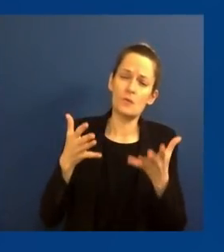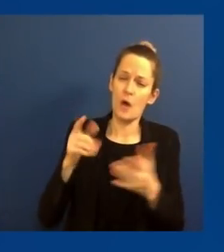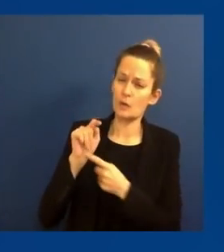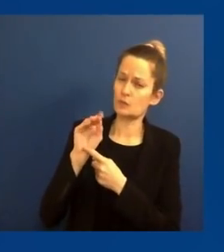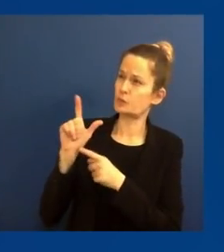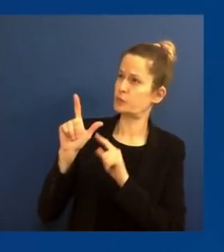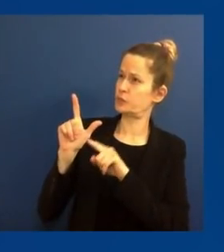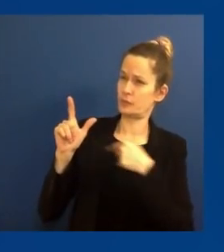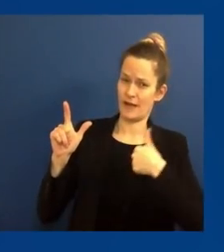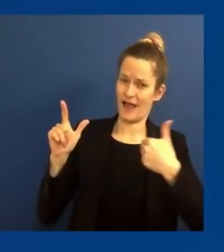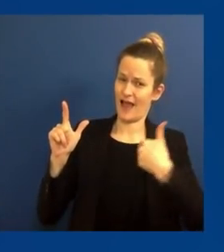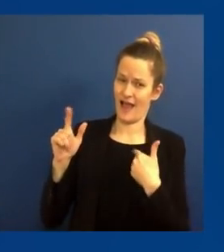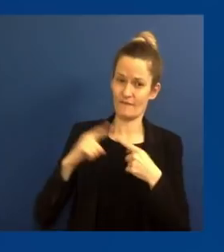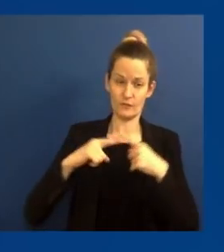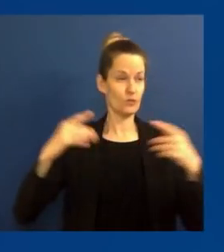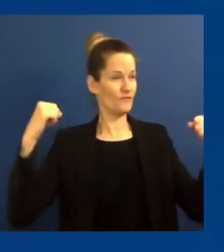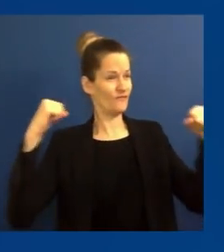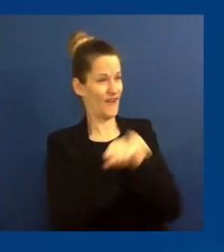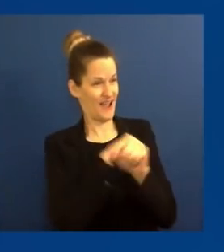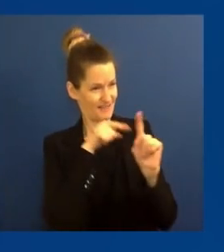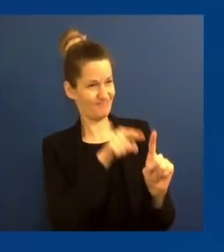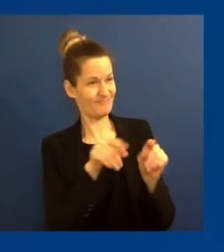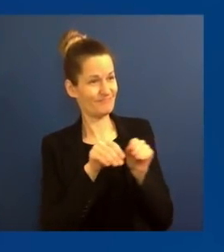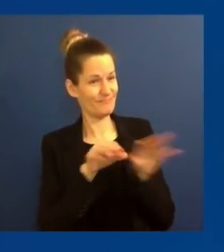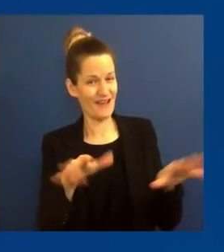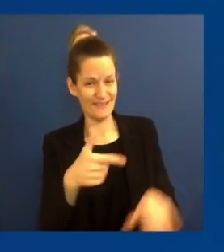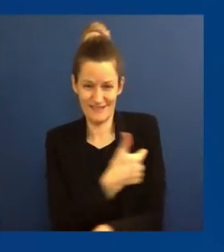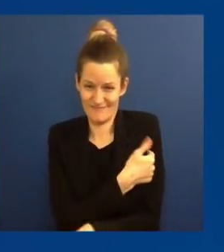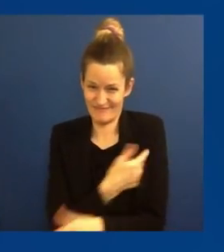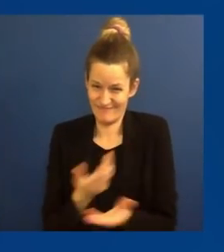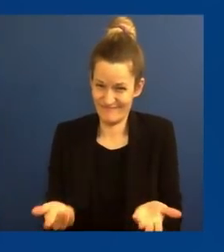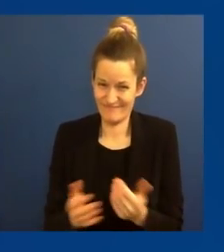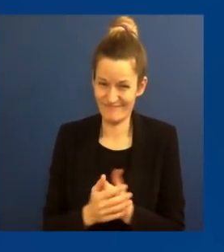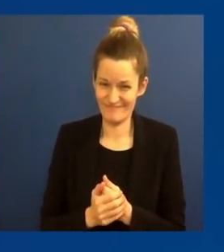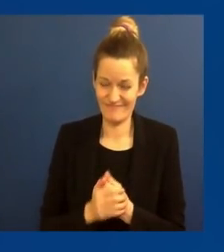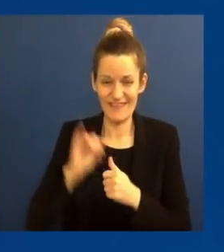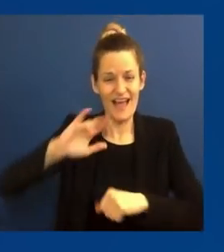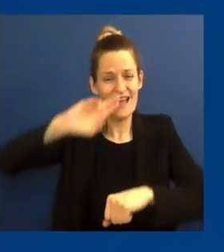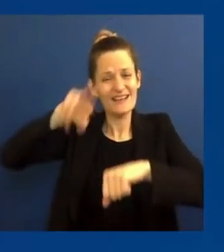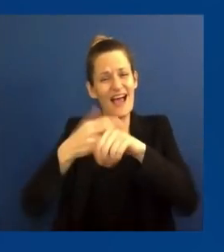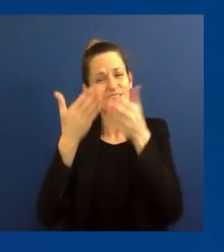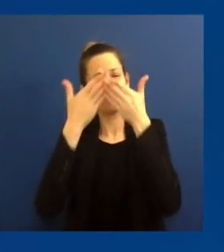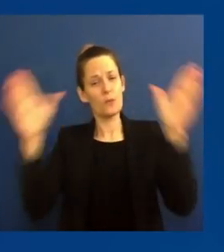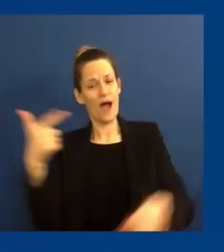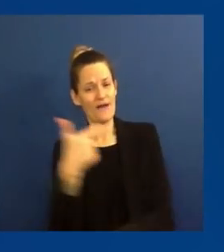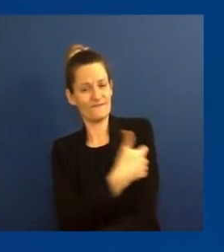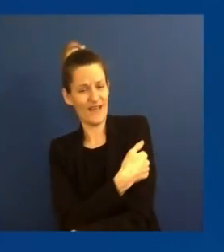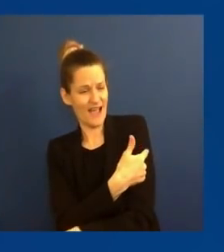We established a nationwide vaccination program that's gotten more than 500 million shots in arms.